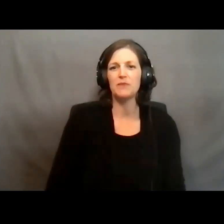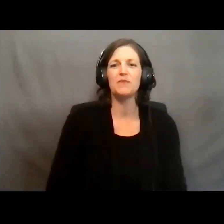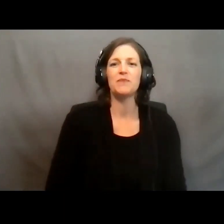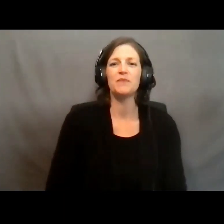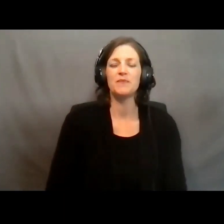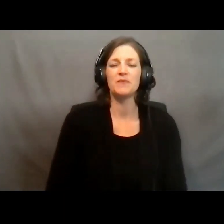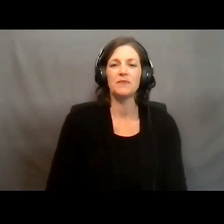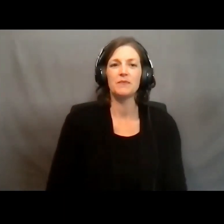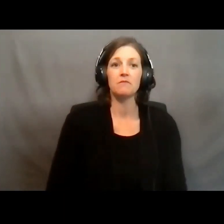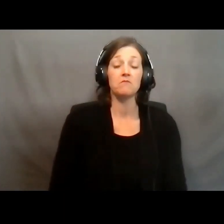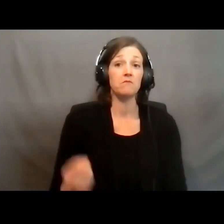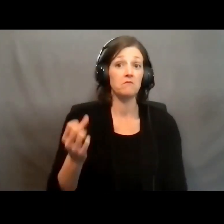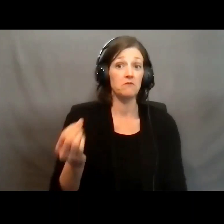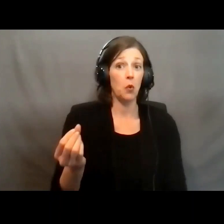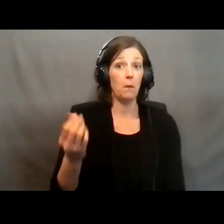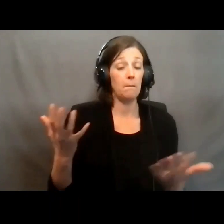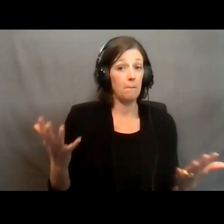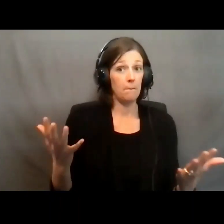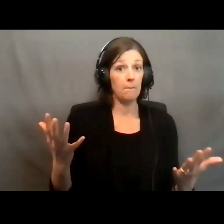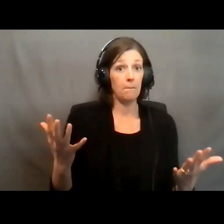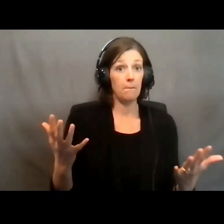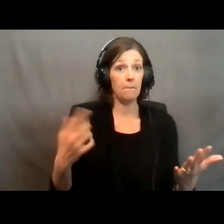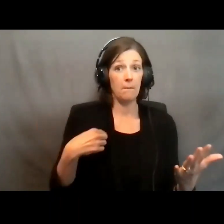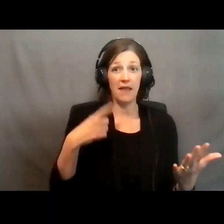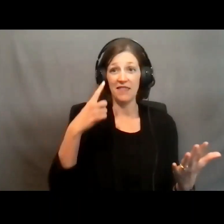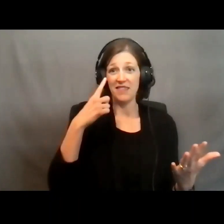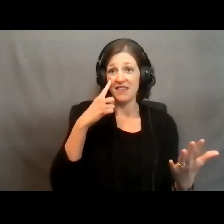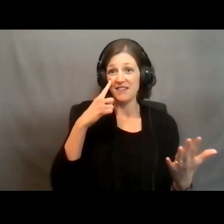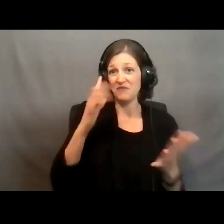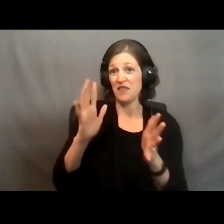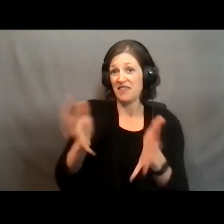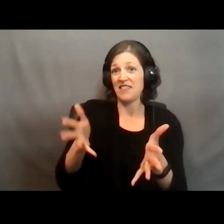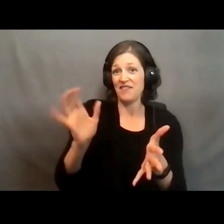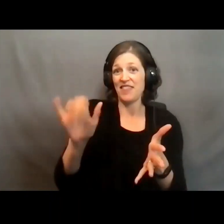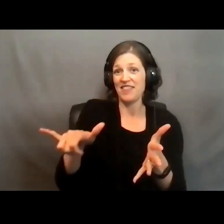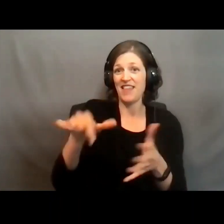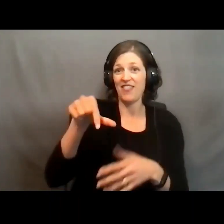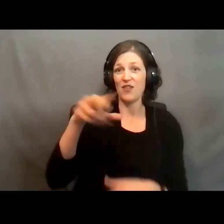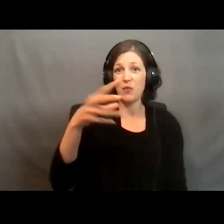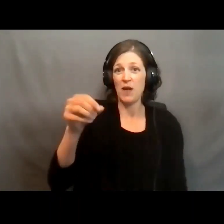13:44:30 With that, I want to leave that Q&A open . You can always